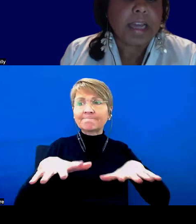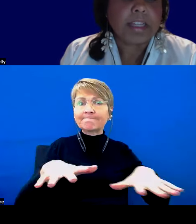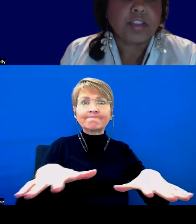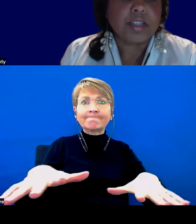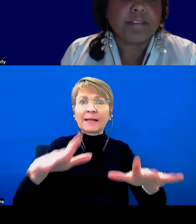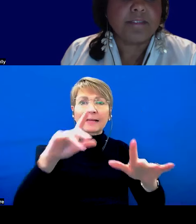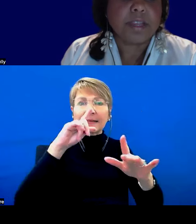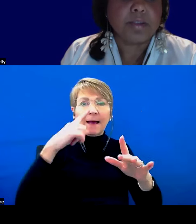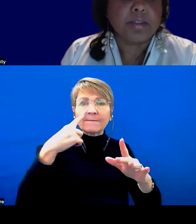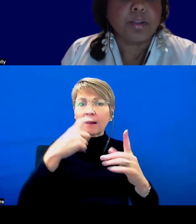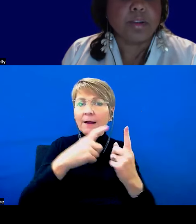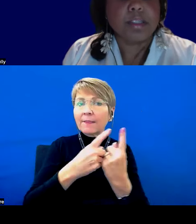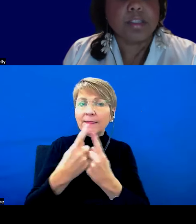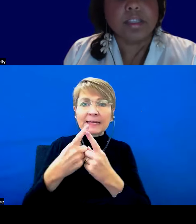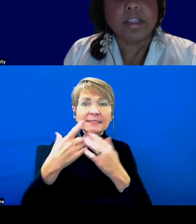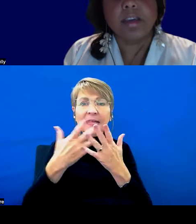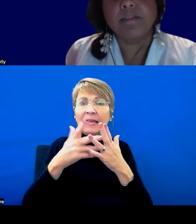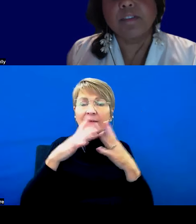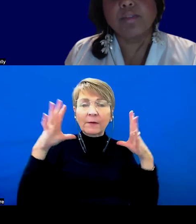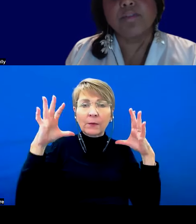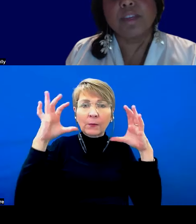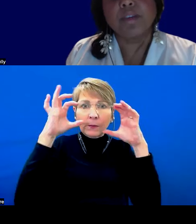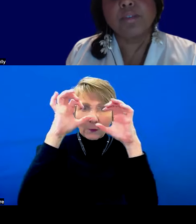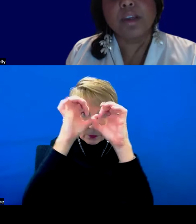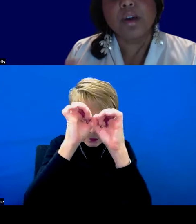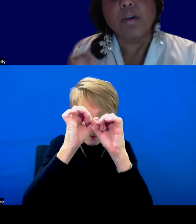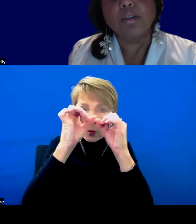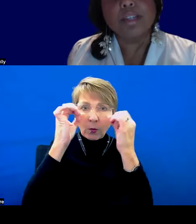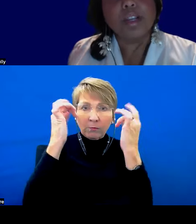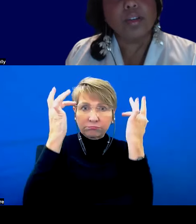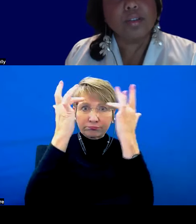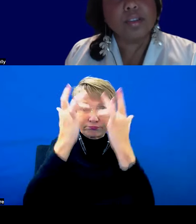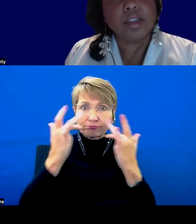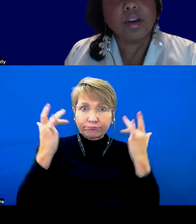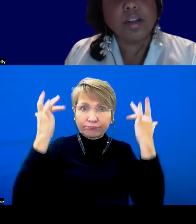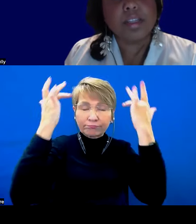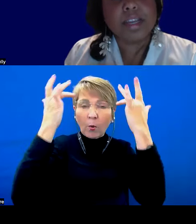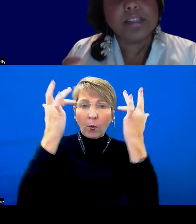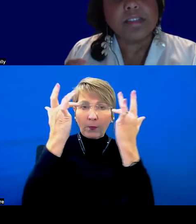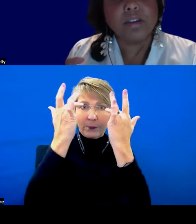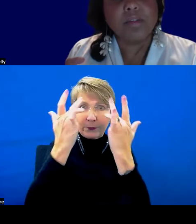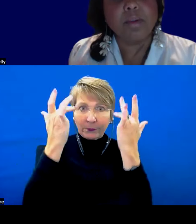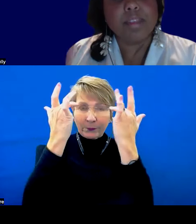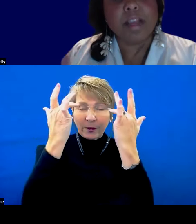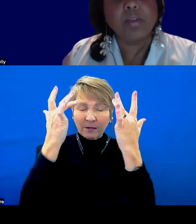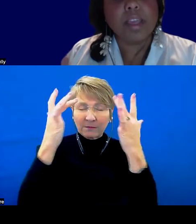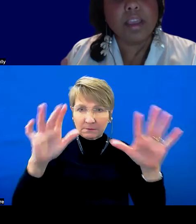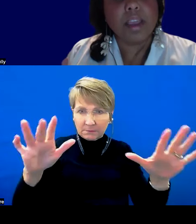constricted fields or loss to the visual field also lose the context of what they're looking